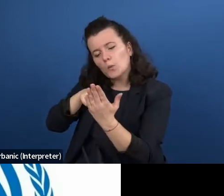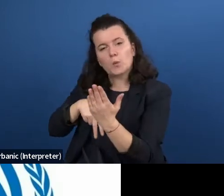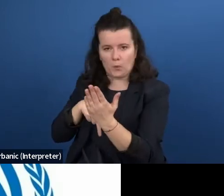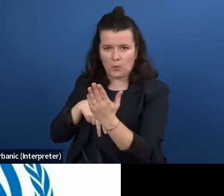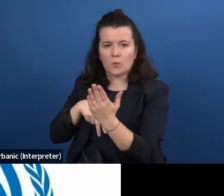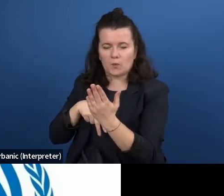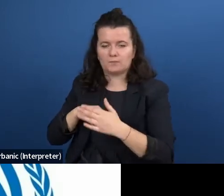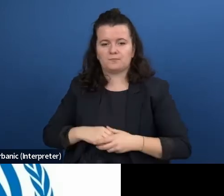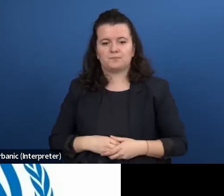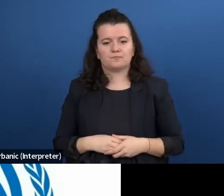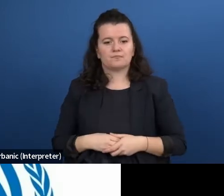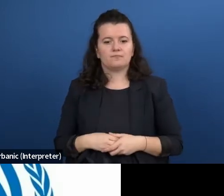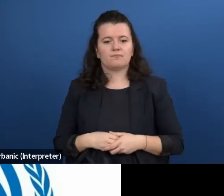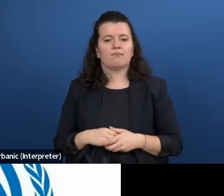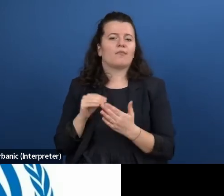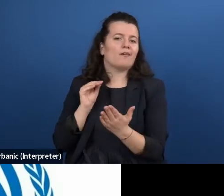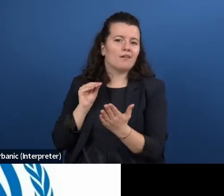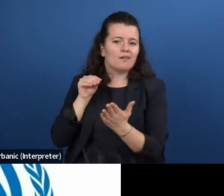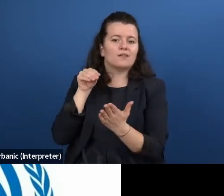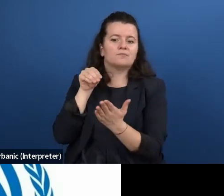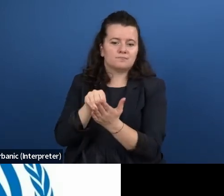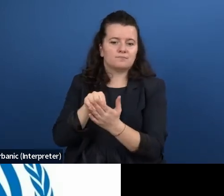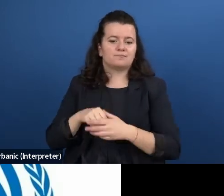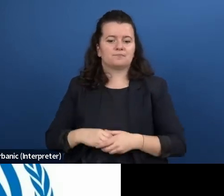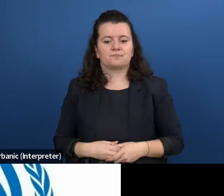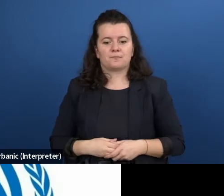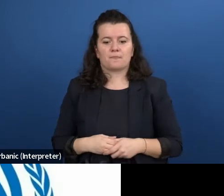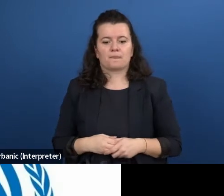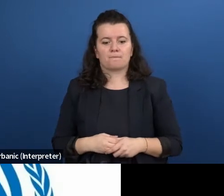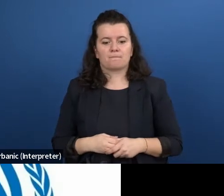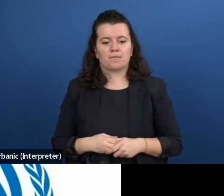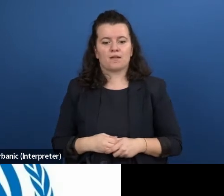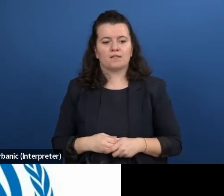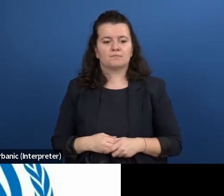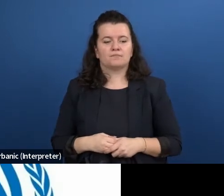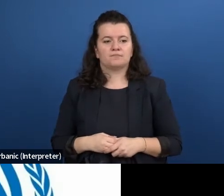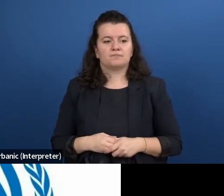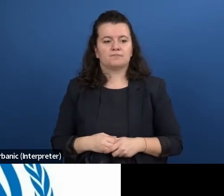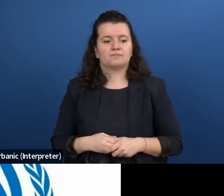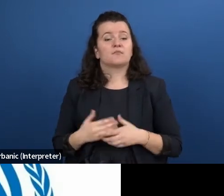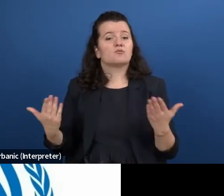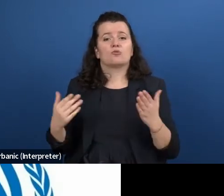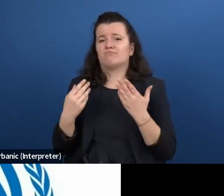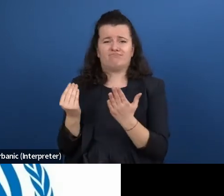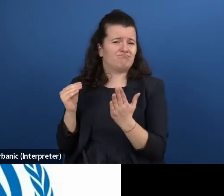they include the UN Palermo Protocol and at the European level, the Council of Europe convention